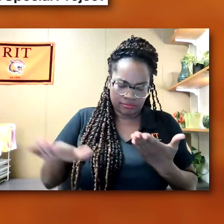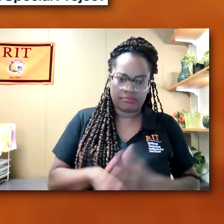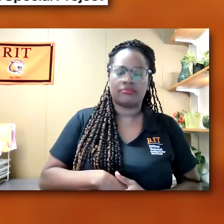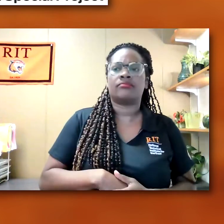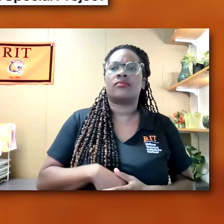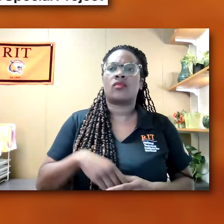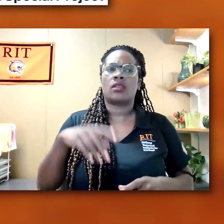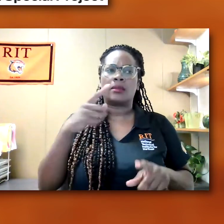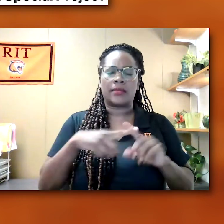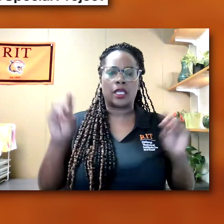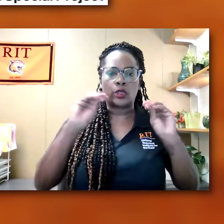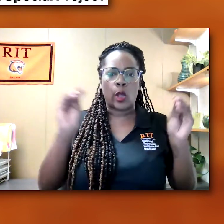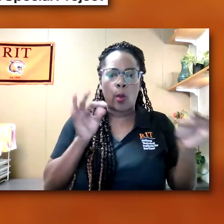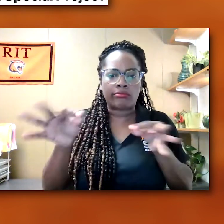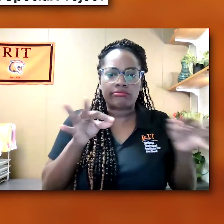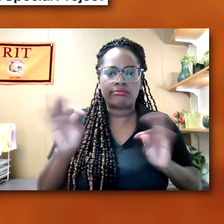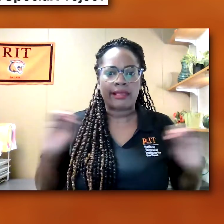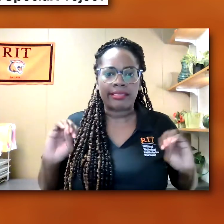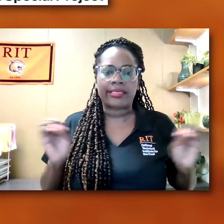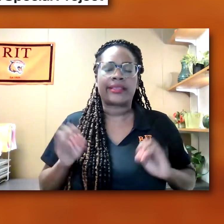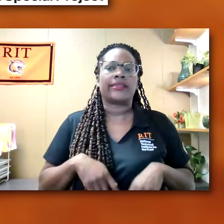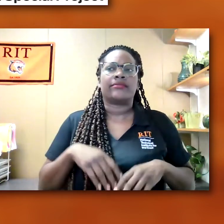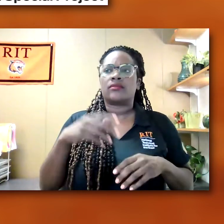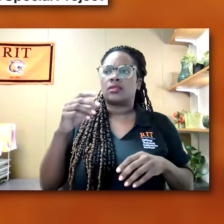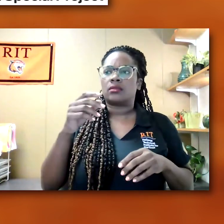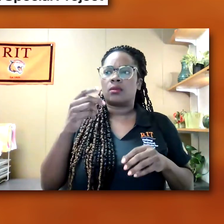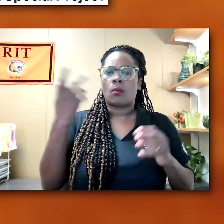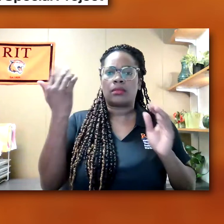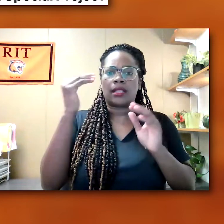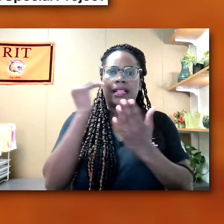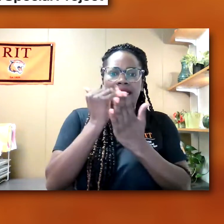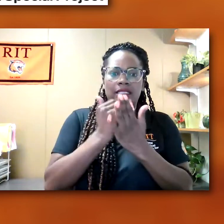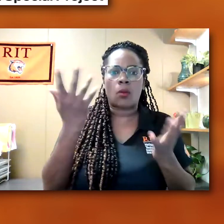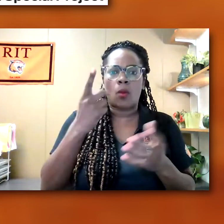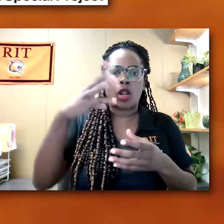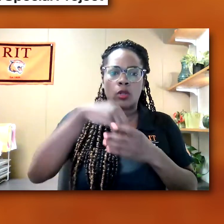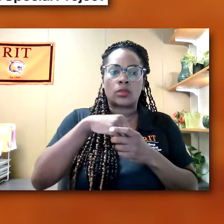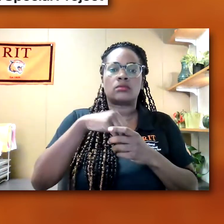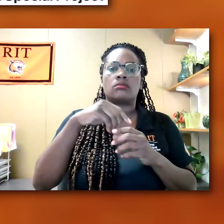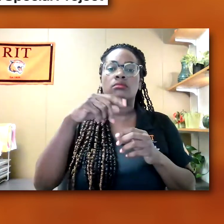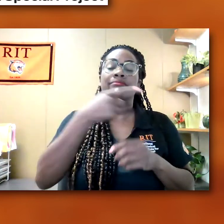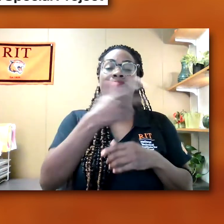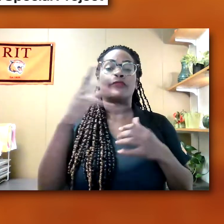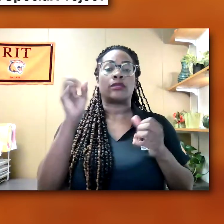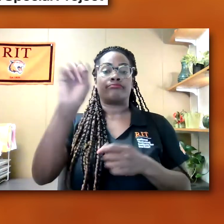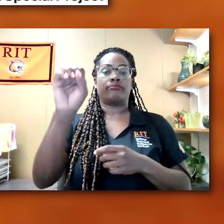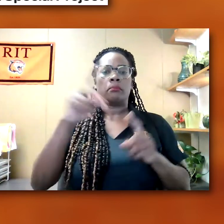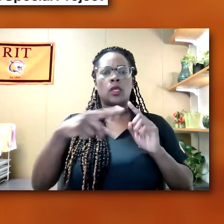and the rubber bands going into the corner, but there was no real clear explanation or list of what was included.